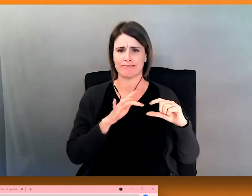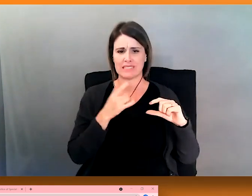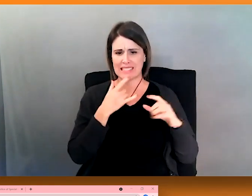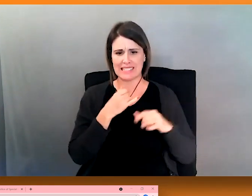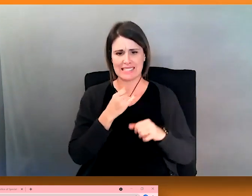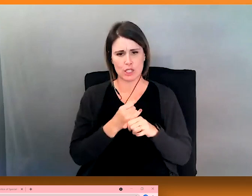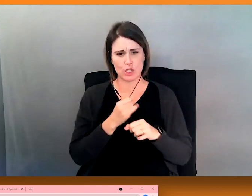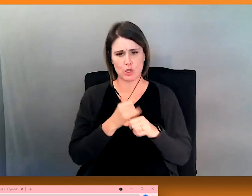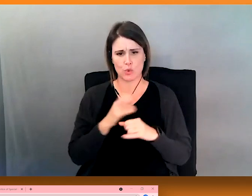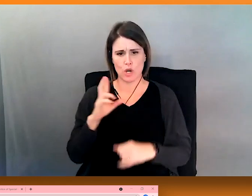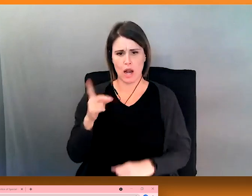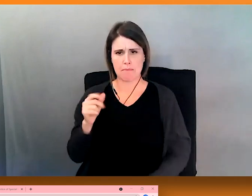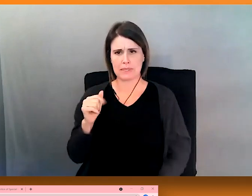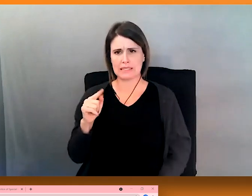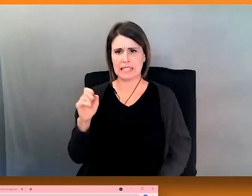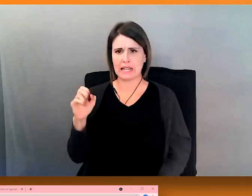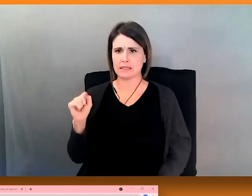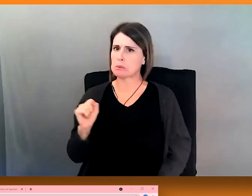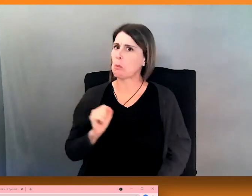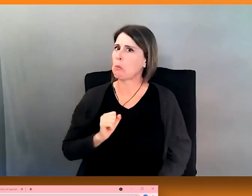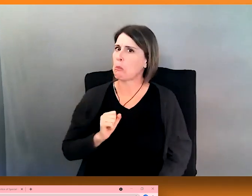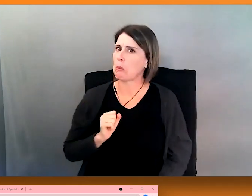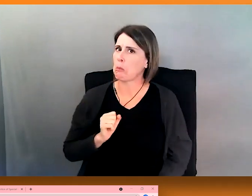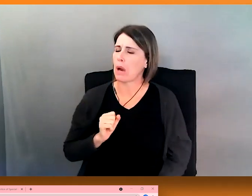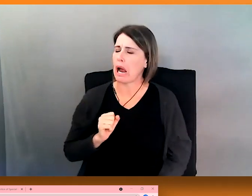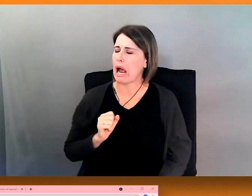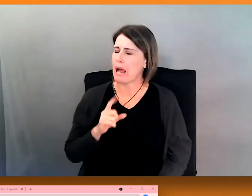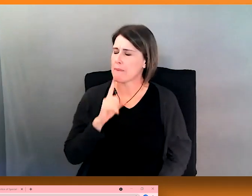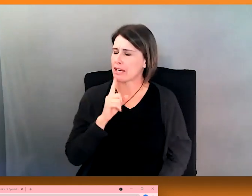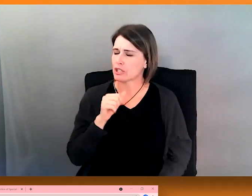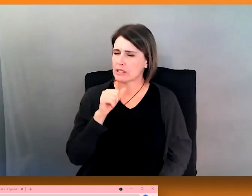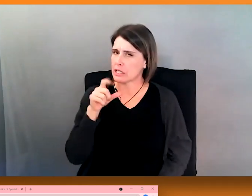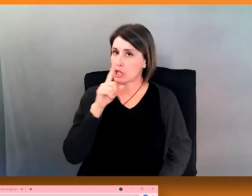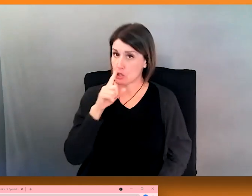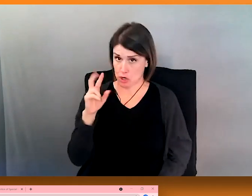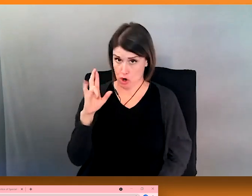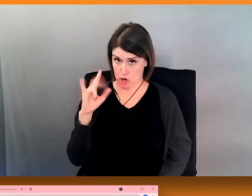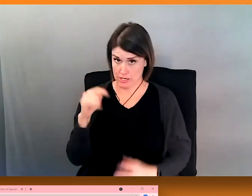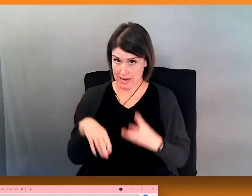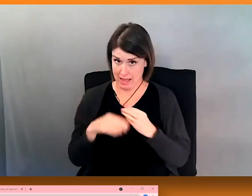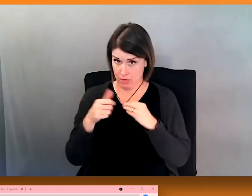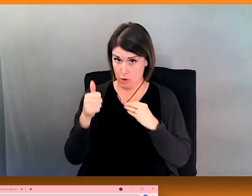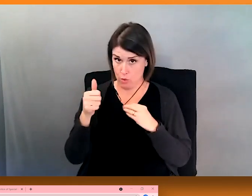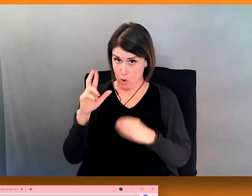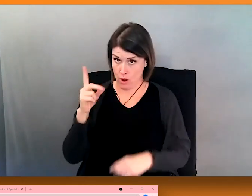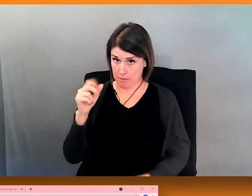I'm actually not sure if RIT adds their own updates here, but it would be the people that would do it